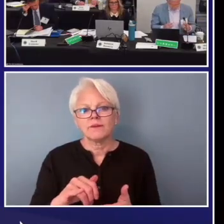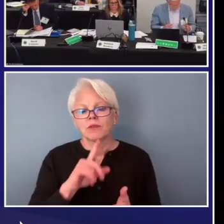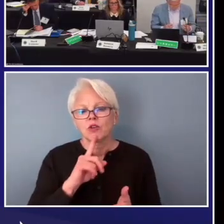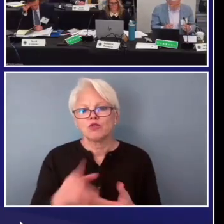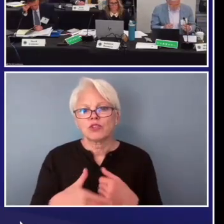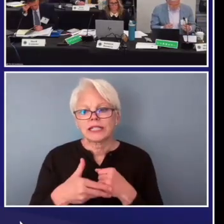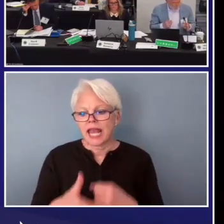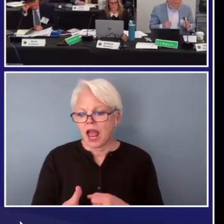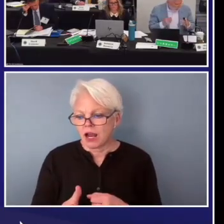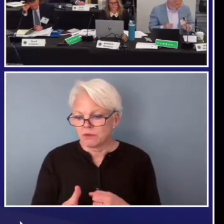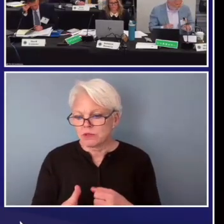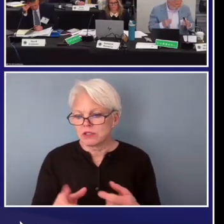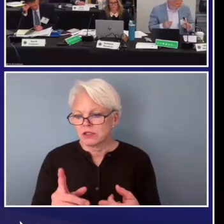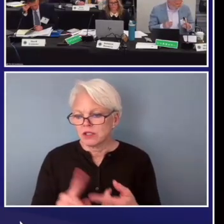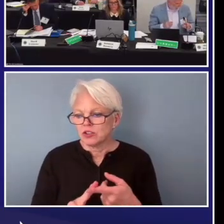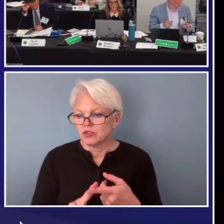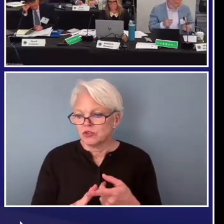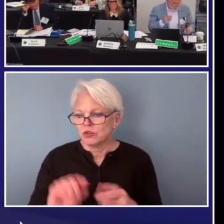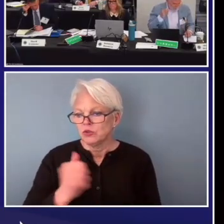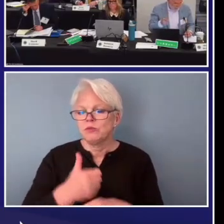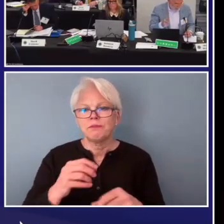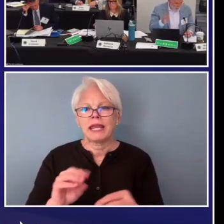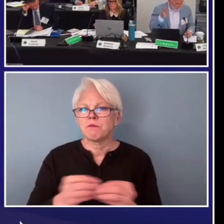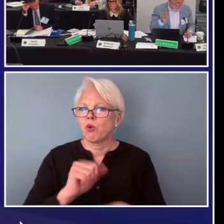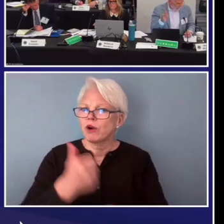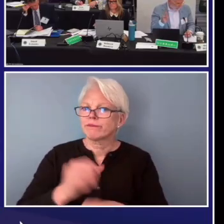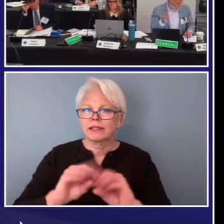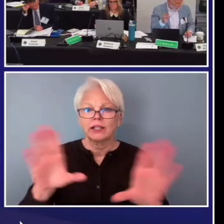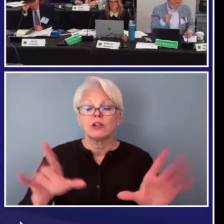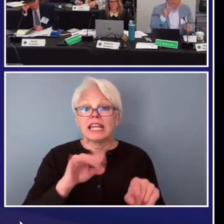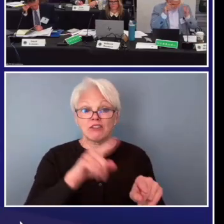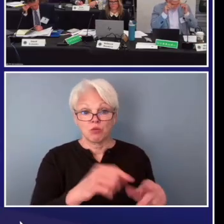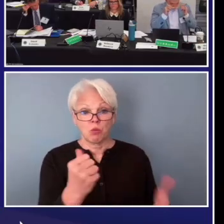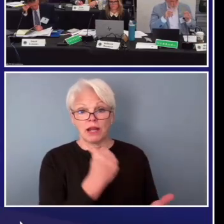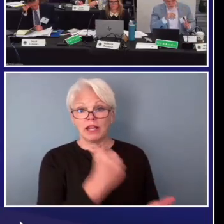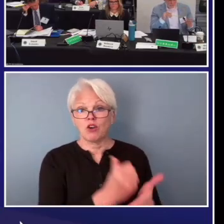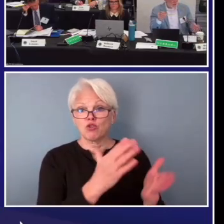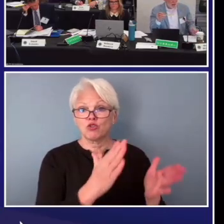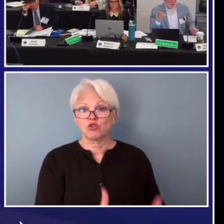firm up the idea that if you're in trouble at one accreditor, you should not get